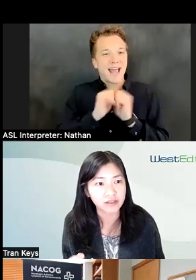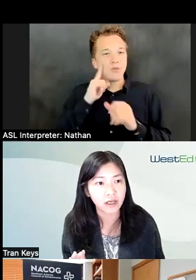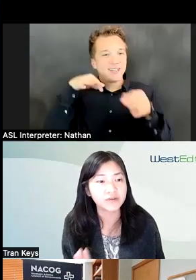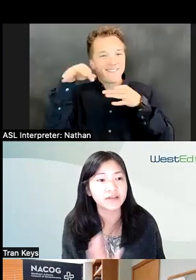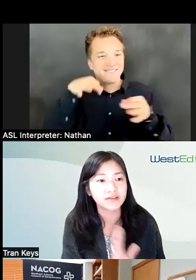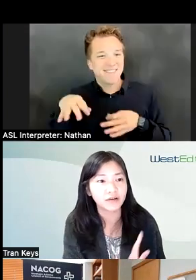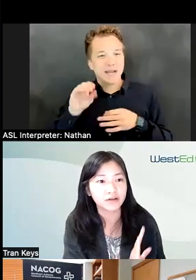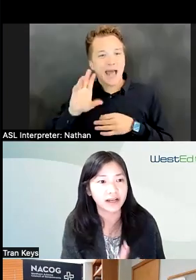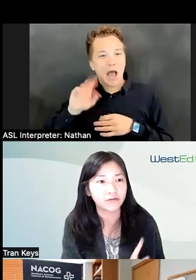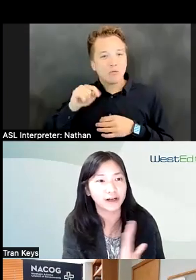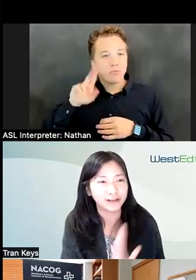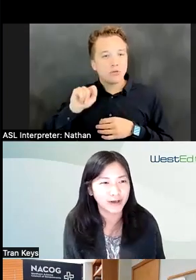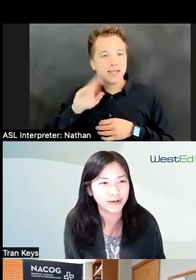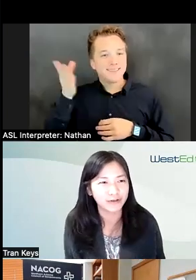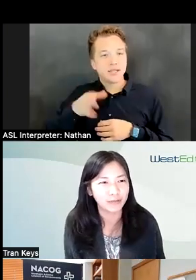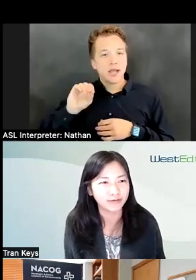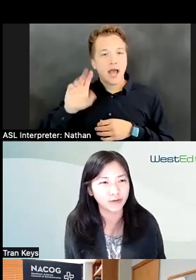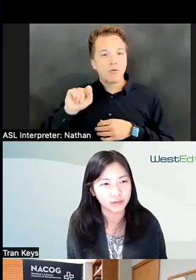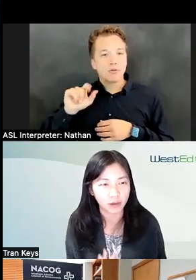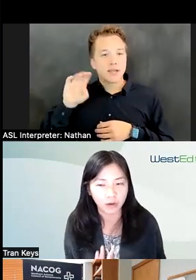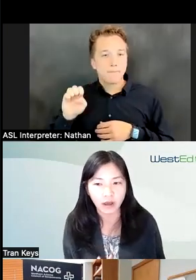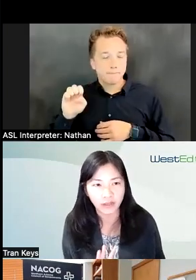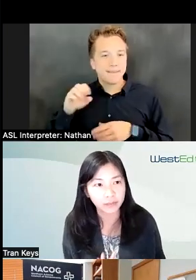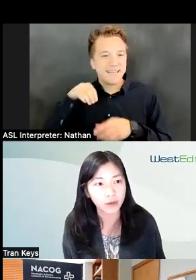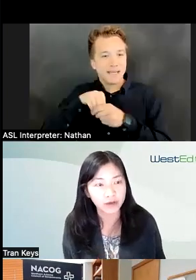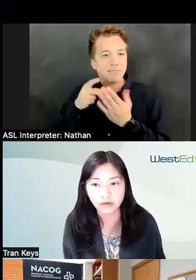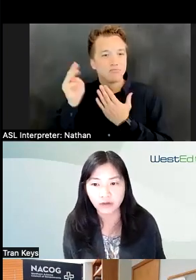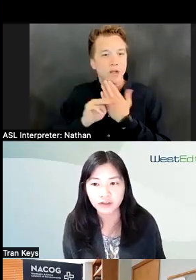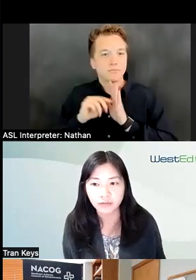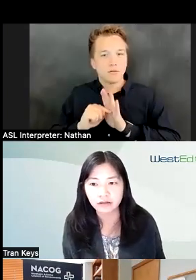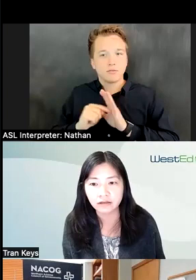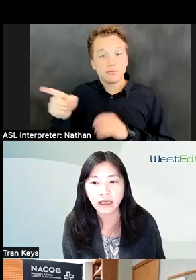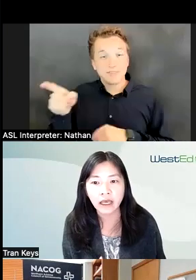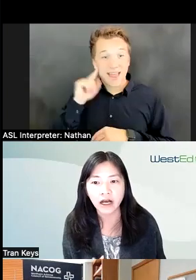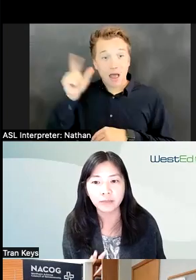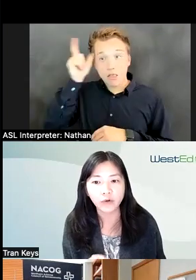It was necessary to kind of front load and remind folks about the components of a logic model.